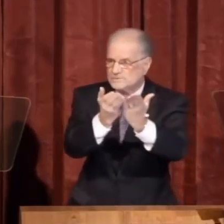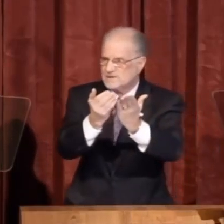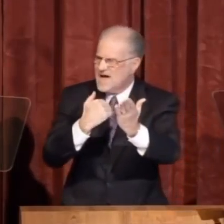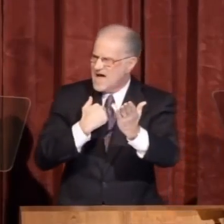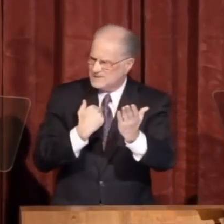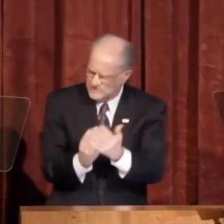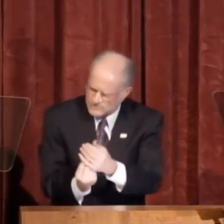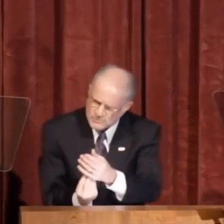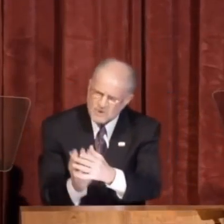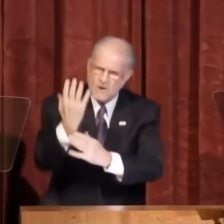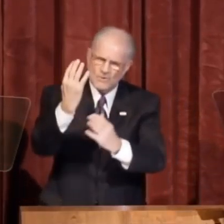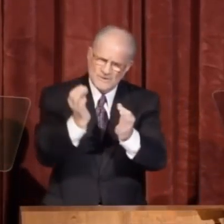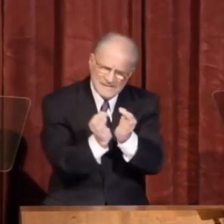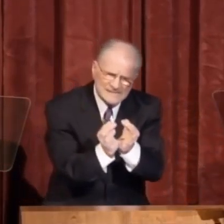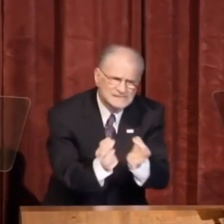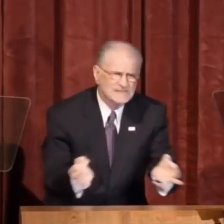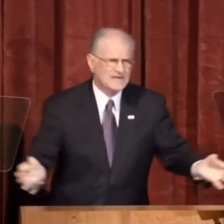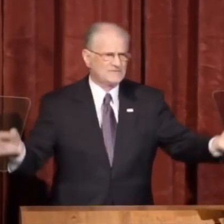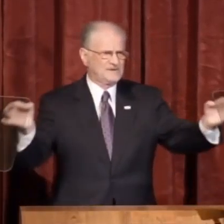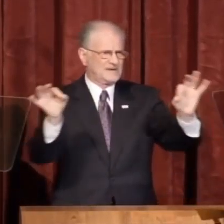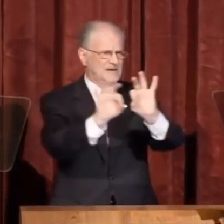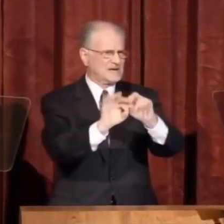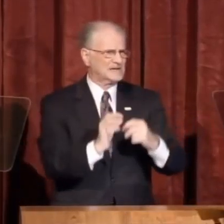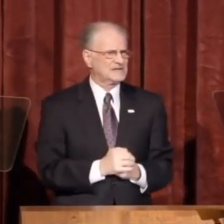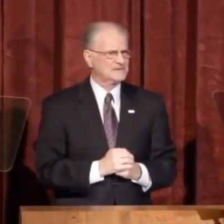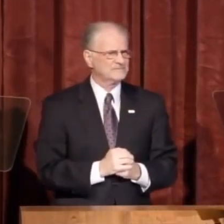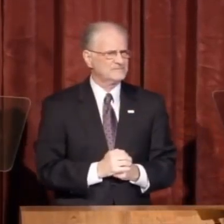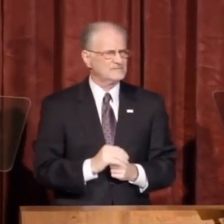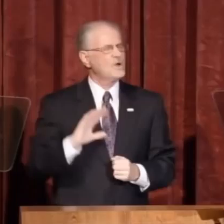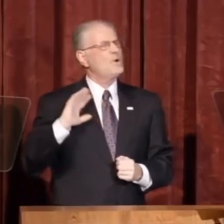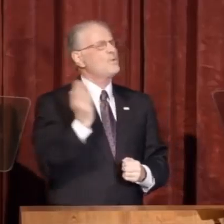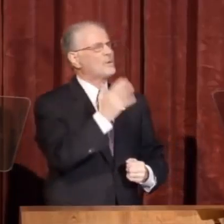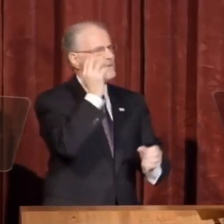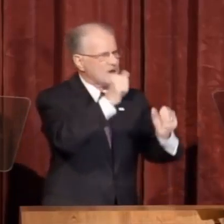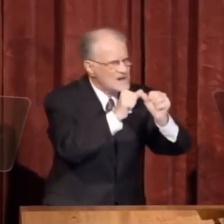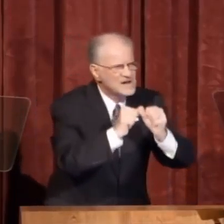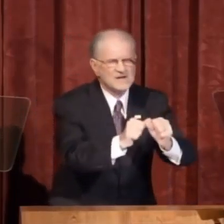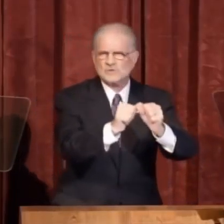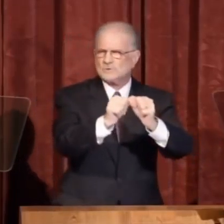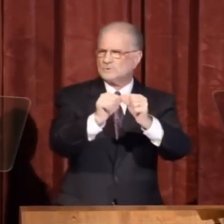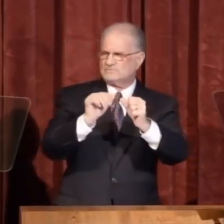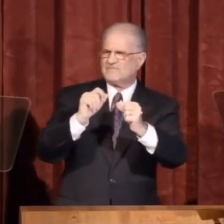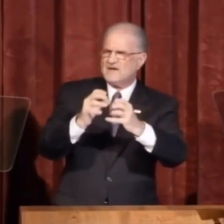And we will continue to emphasize that those programs provide entryways